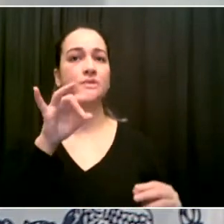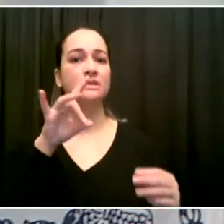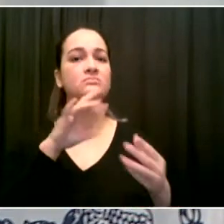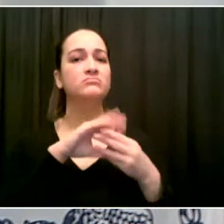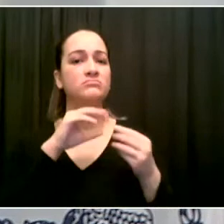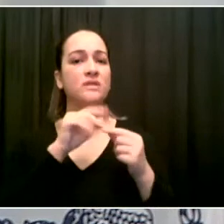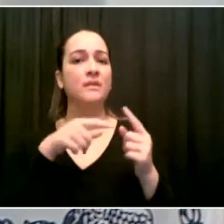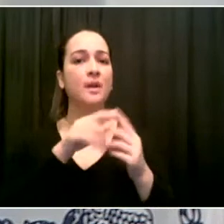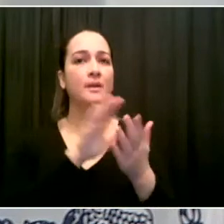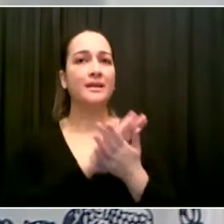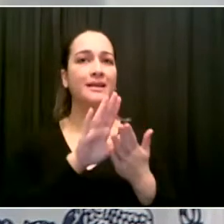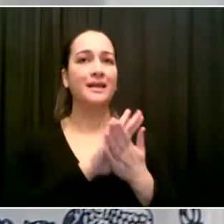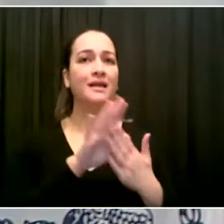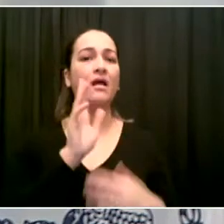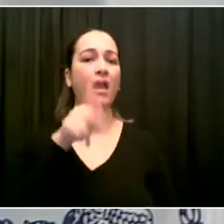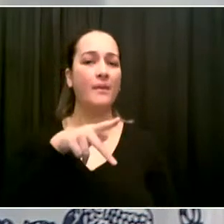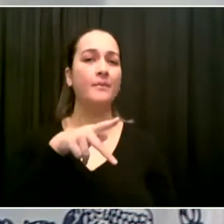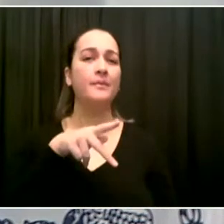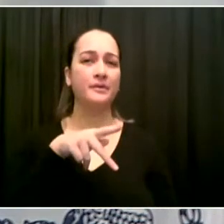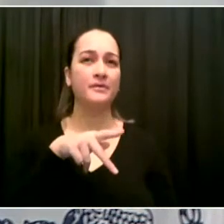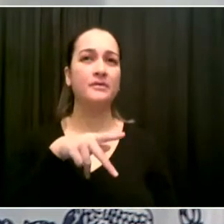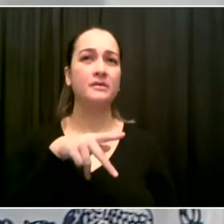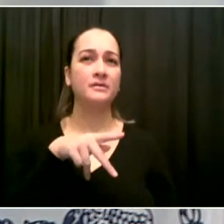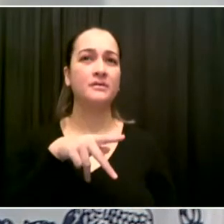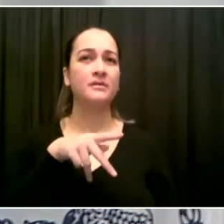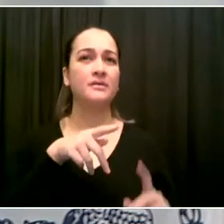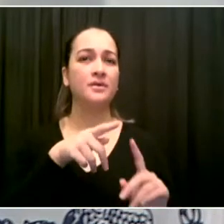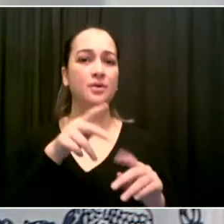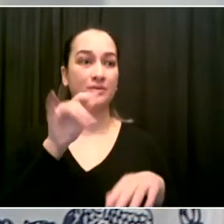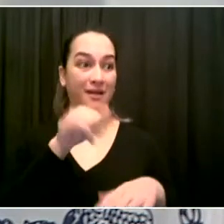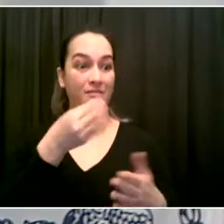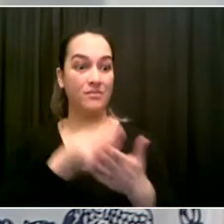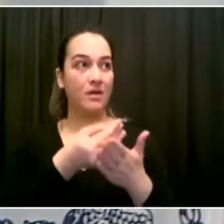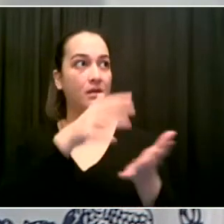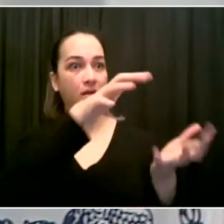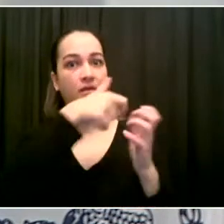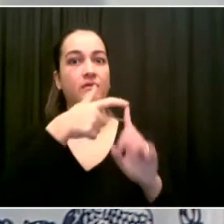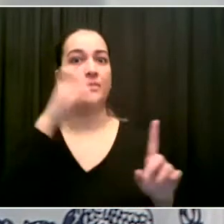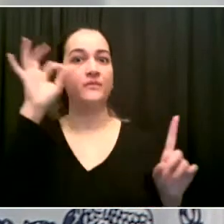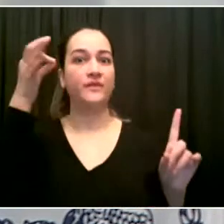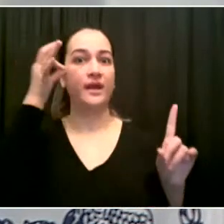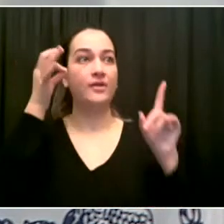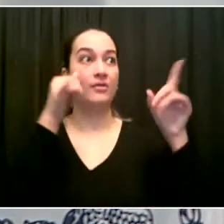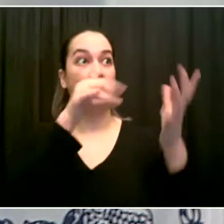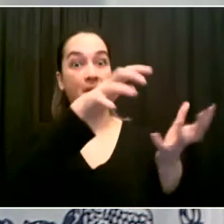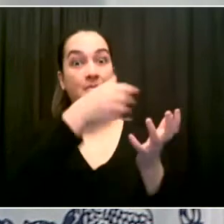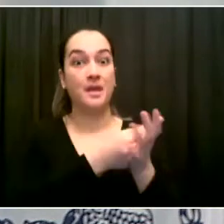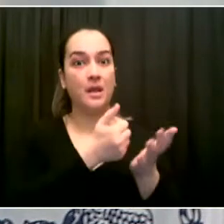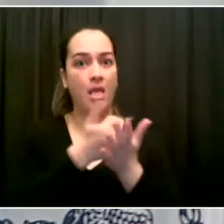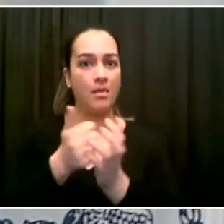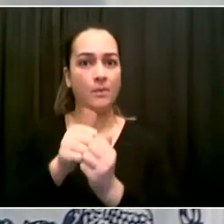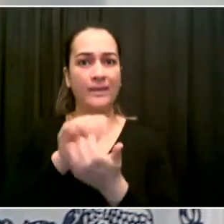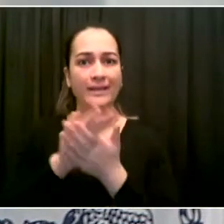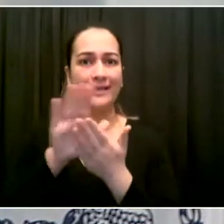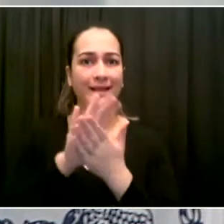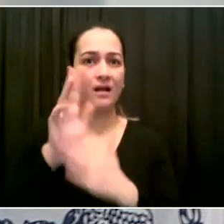THE CITY, CLEANUP CORE THE COULD BE FUNDED WITH FEDERAL STIMULL USMONEY. I'M JUST CURIOUS WHAT IS THE